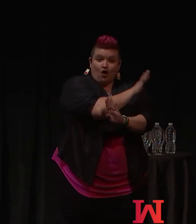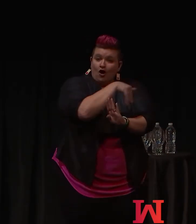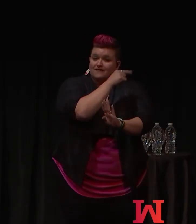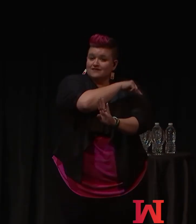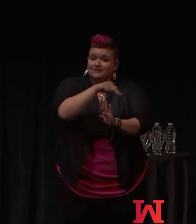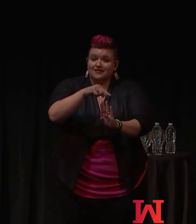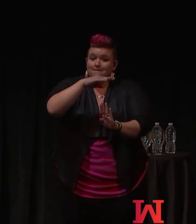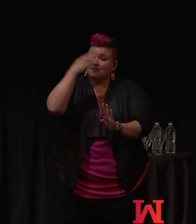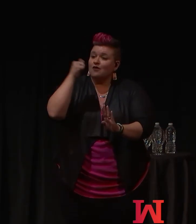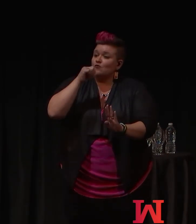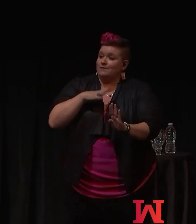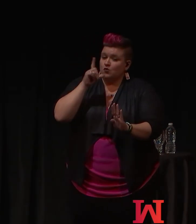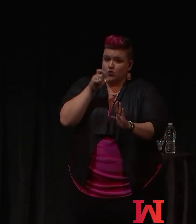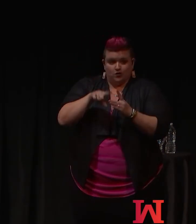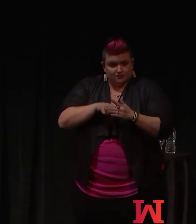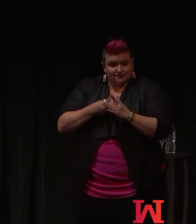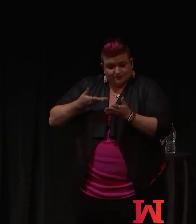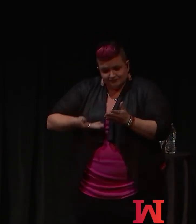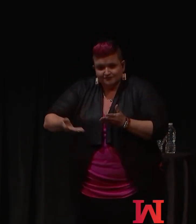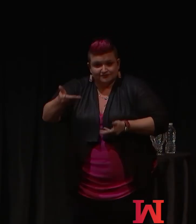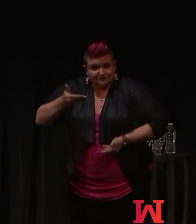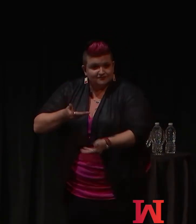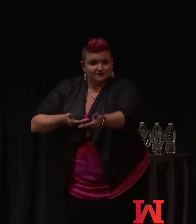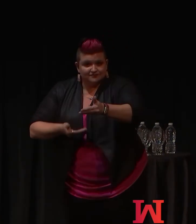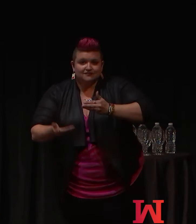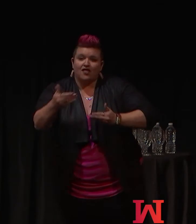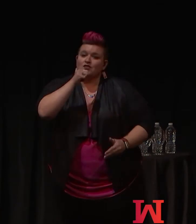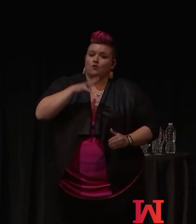opened doors for me, the women who appointed me,